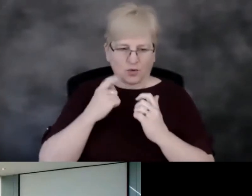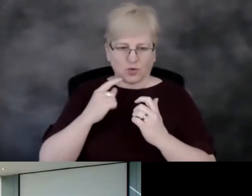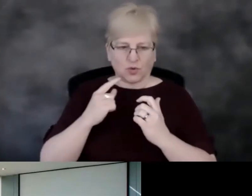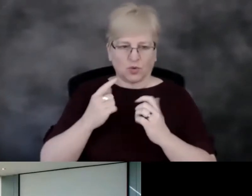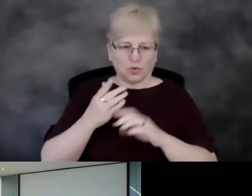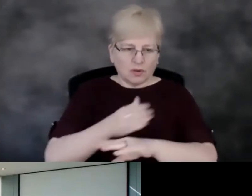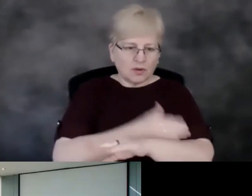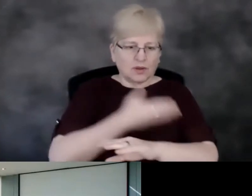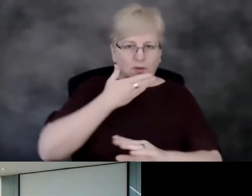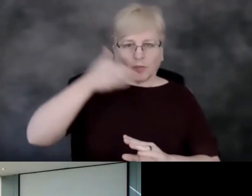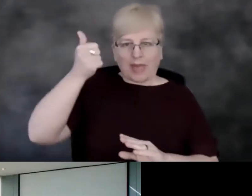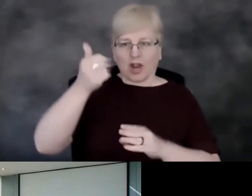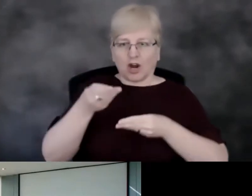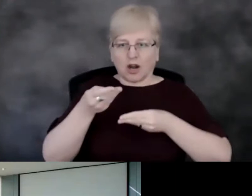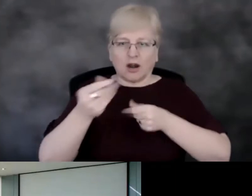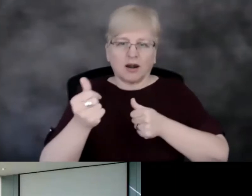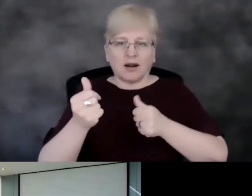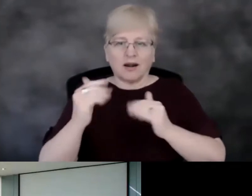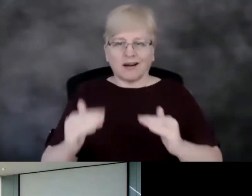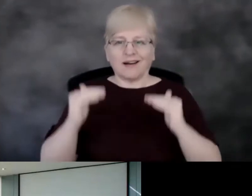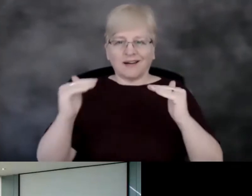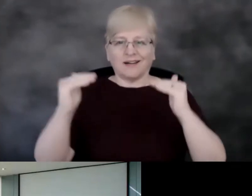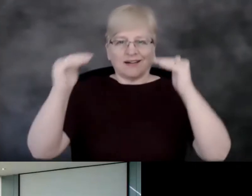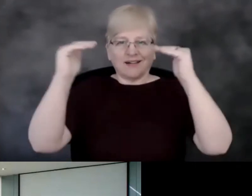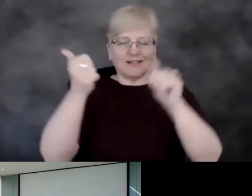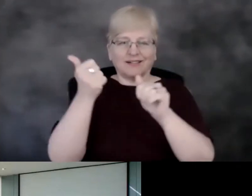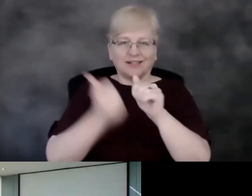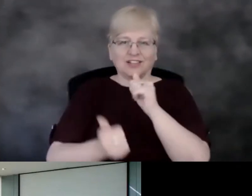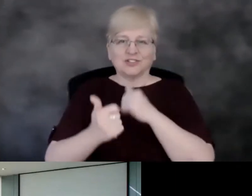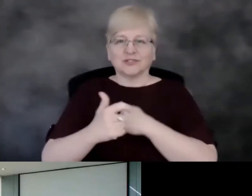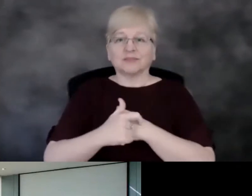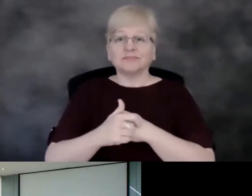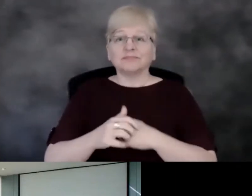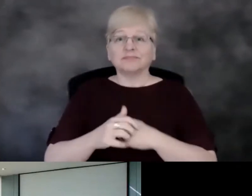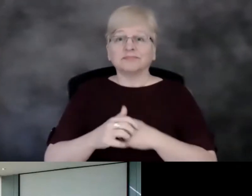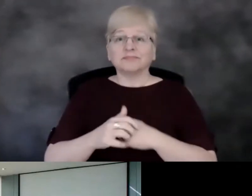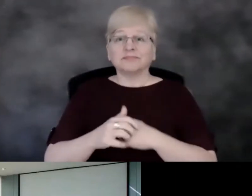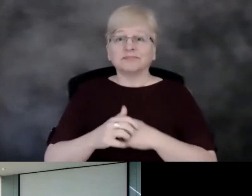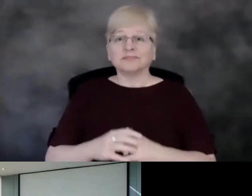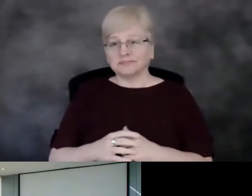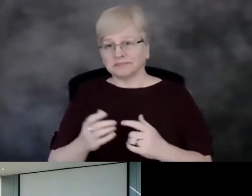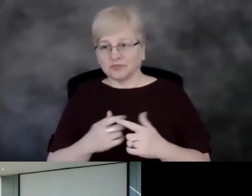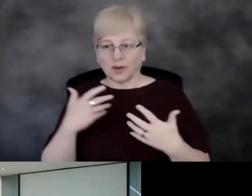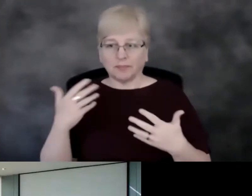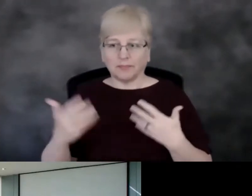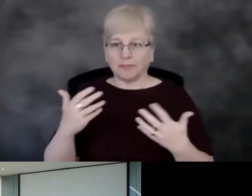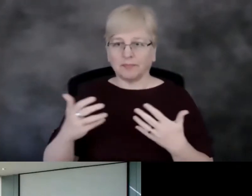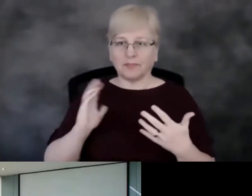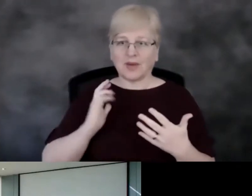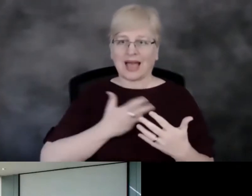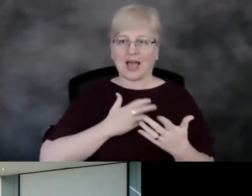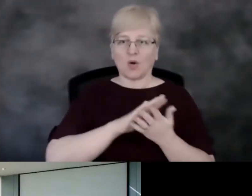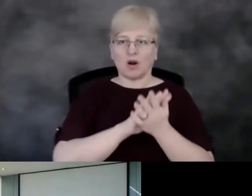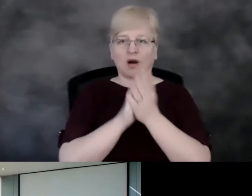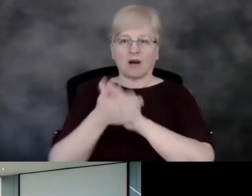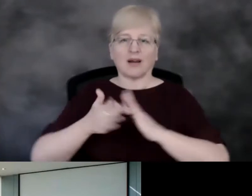these better as we have been moving into virtual spaces during this